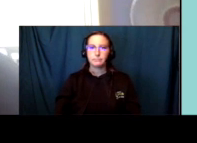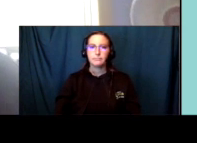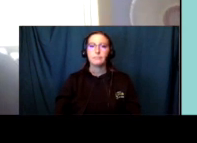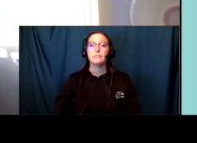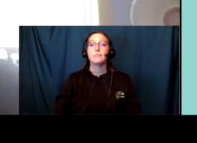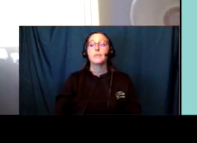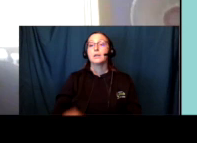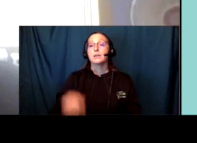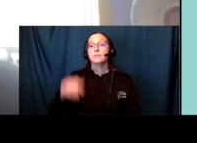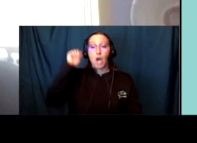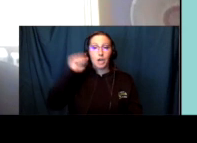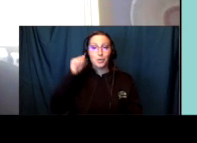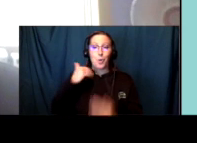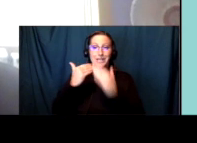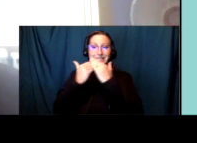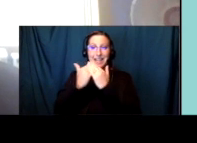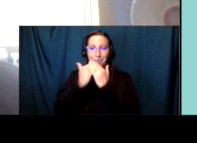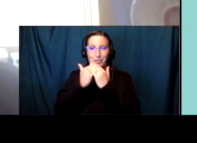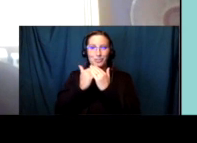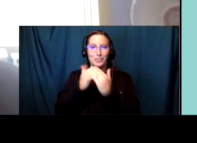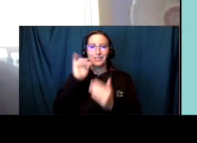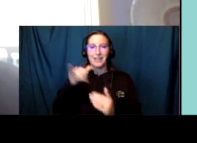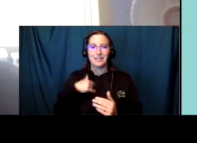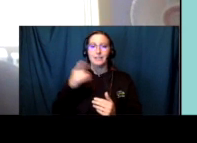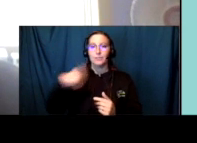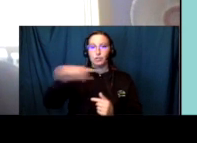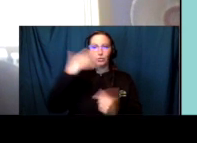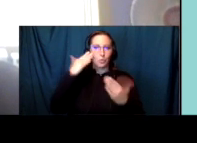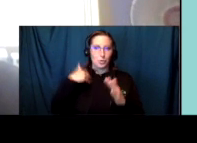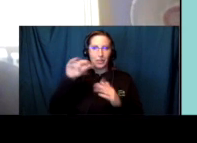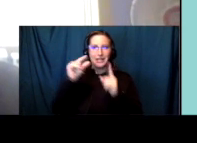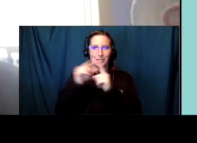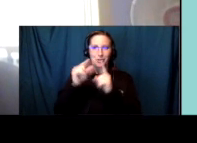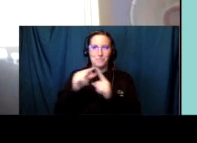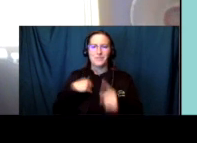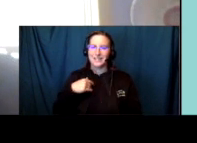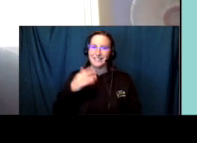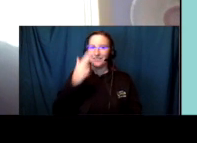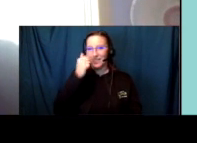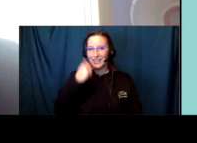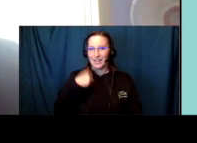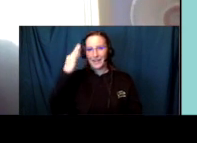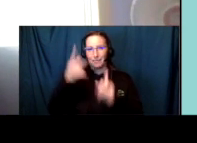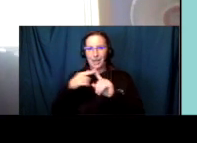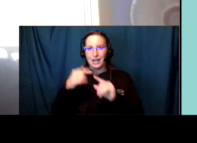is one way, if those of you don't that don't know the term it is kind of funny when you think about like what it it looks like a little sandwich. But